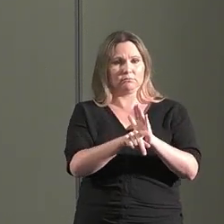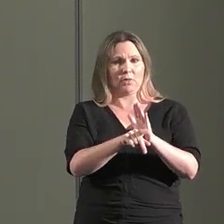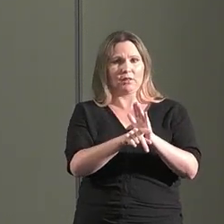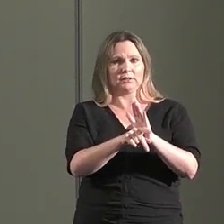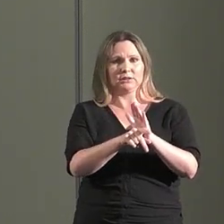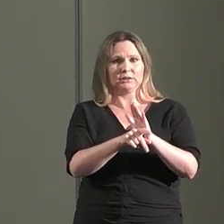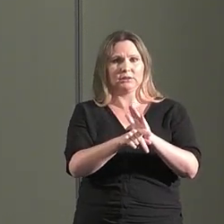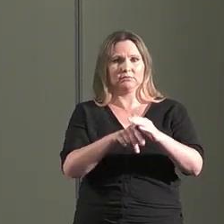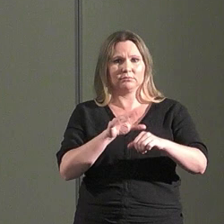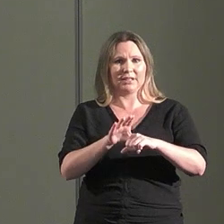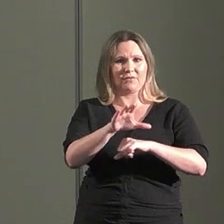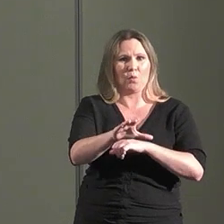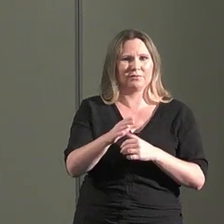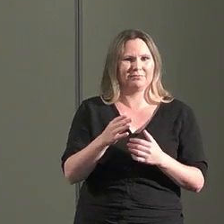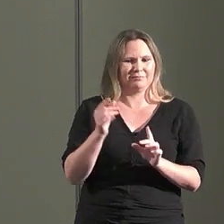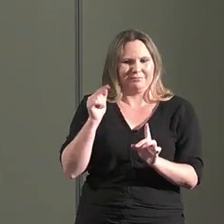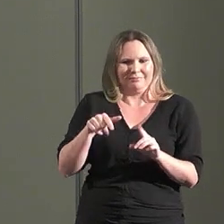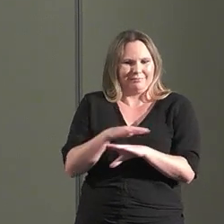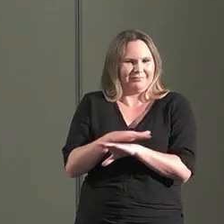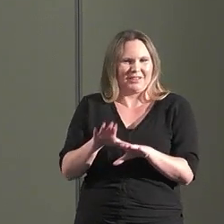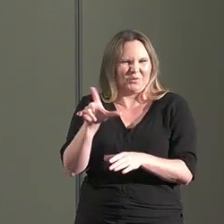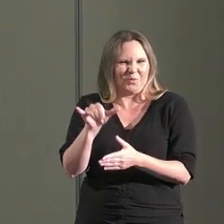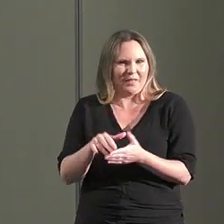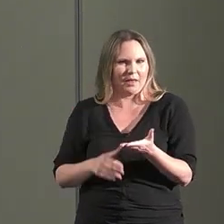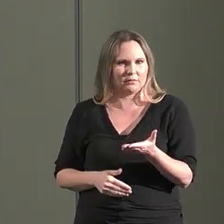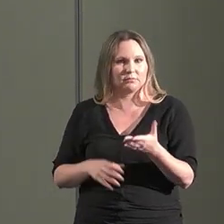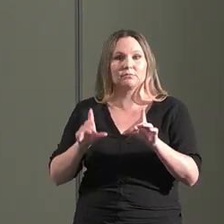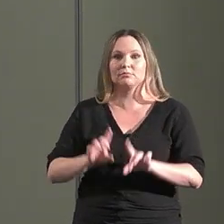This one doesn't do that. But it is threatening.